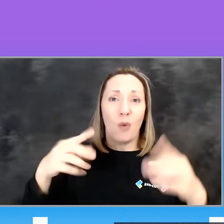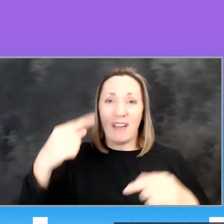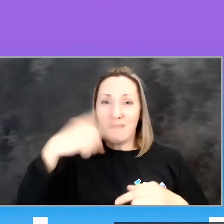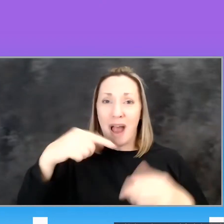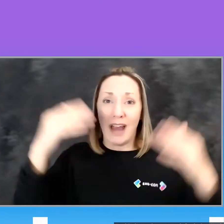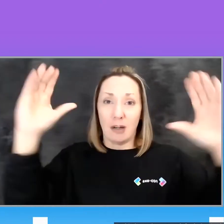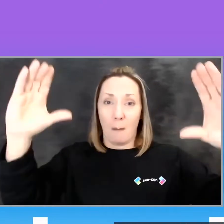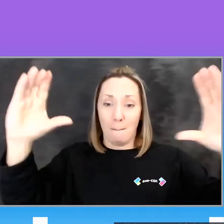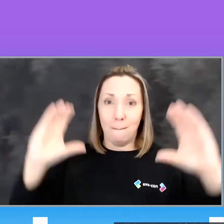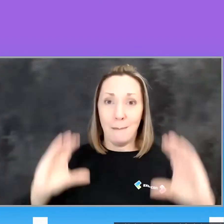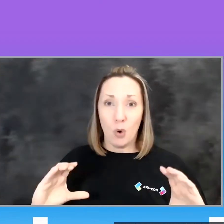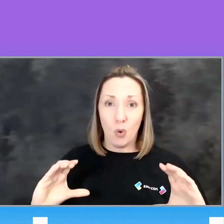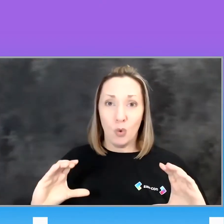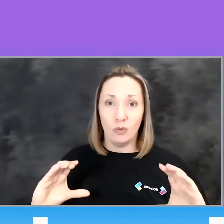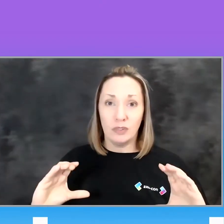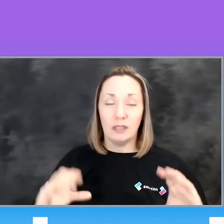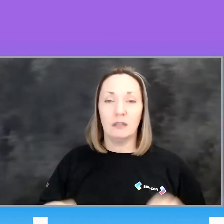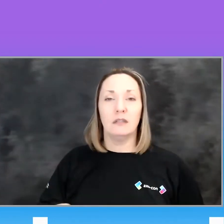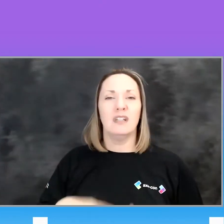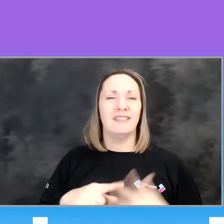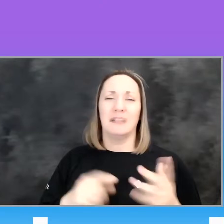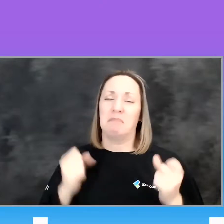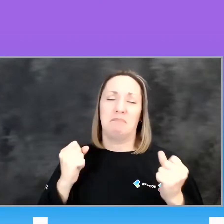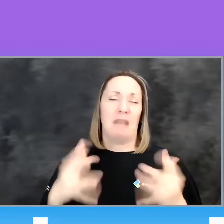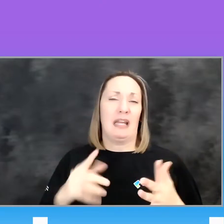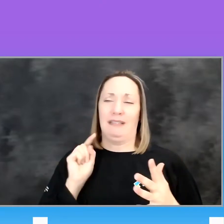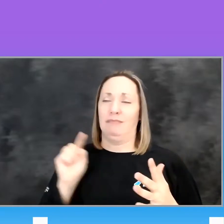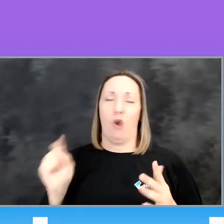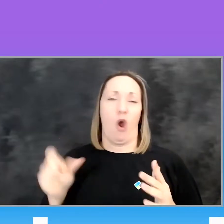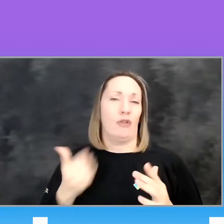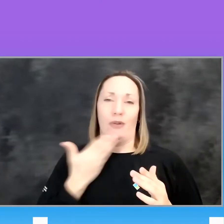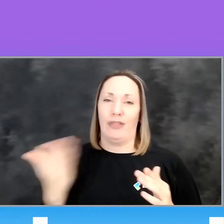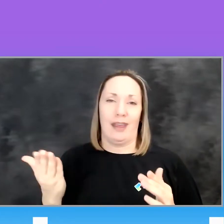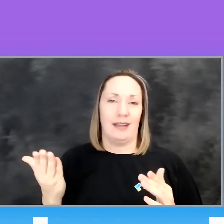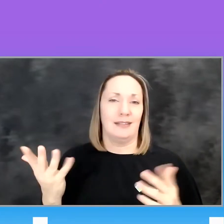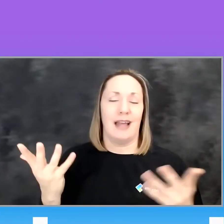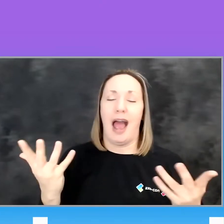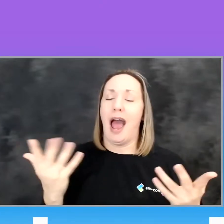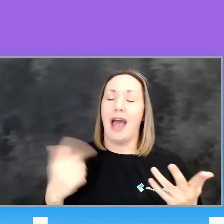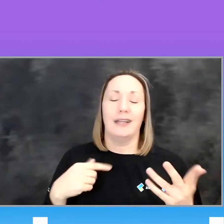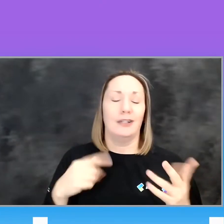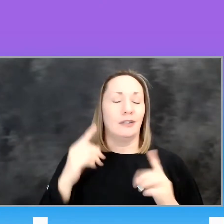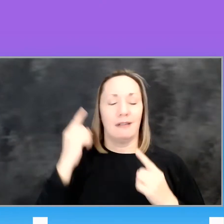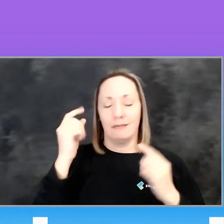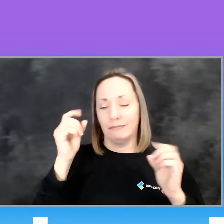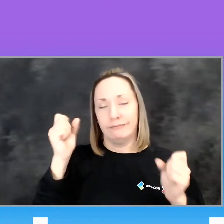down to many, many other things? We could I could, you know, I